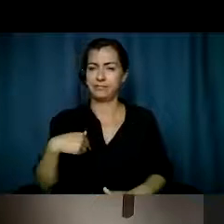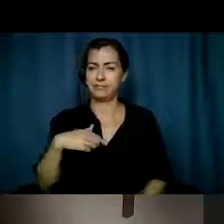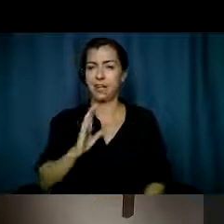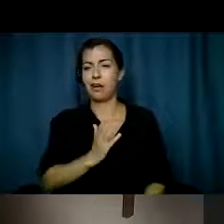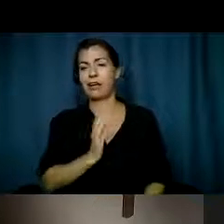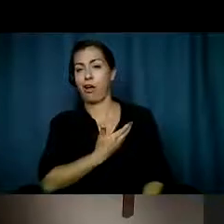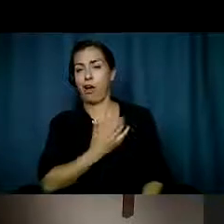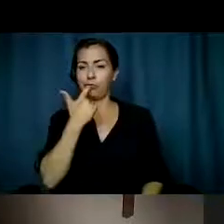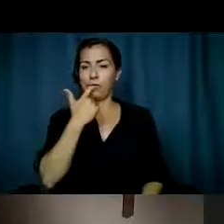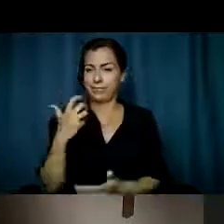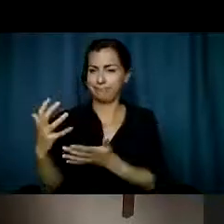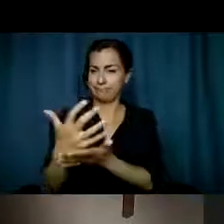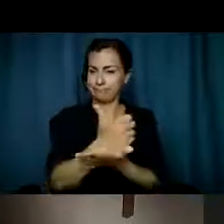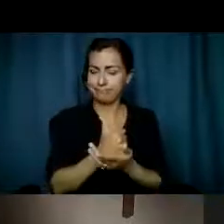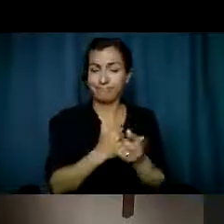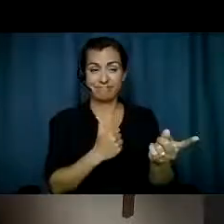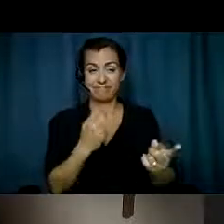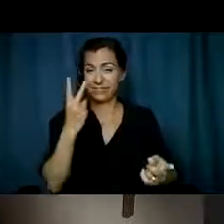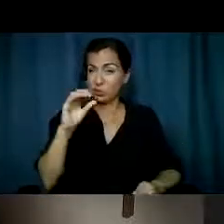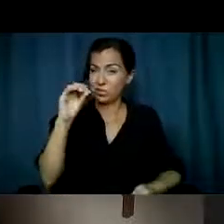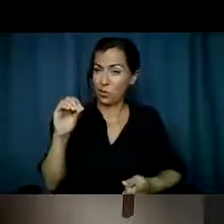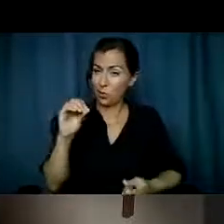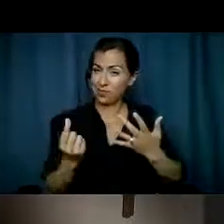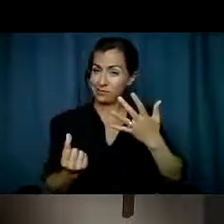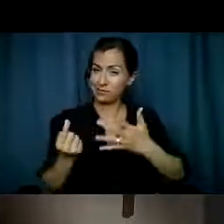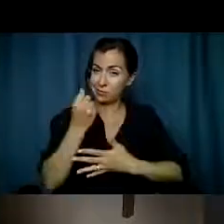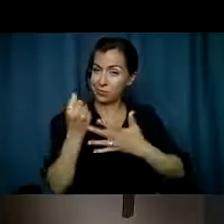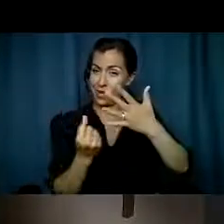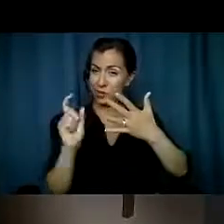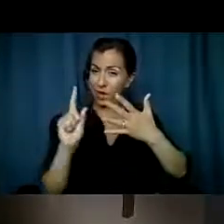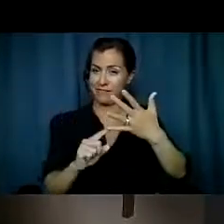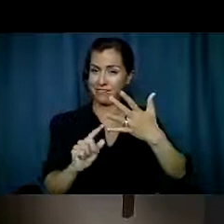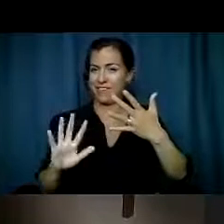elections using mail-in voting. I wanted to make a comment about